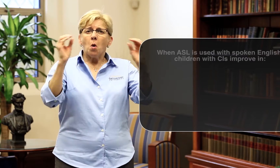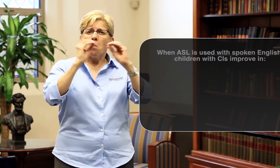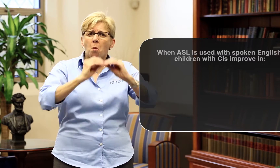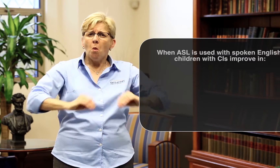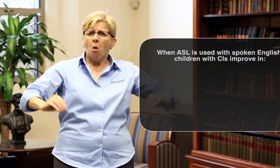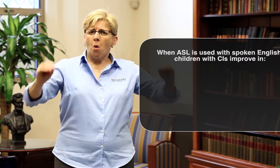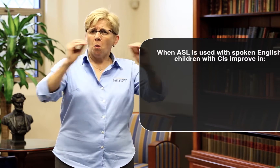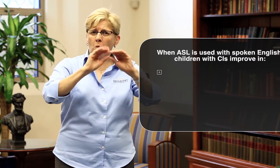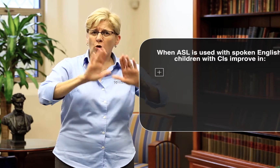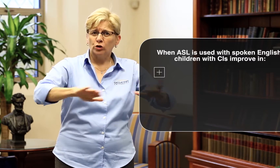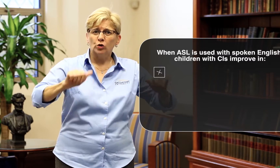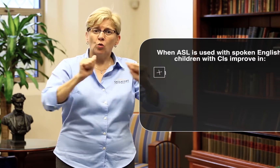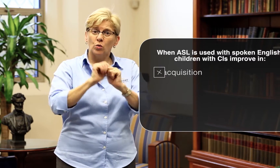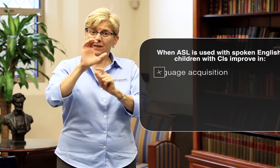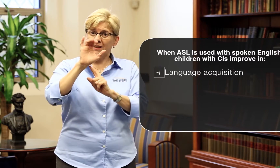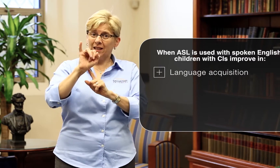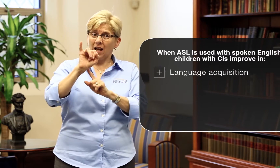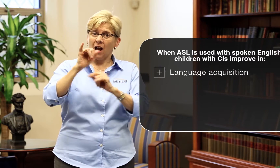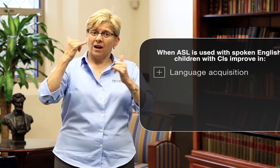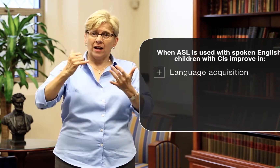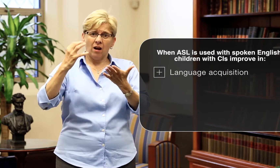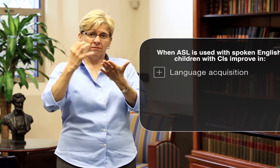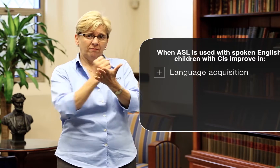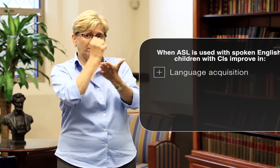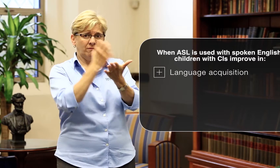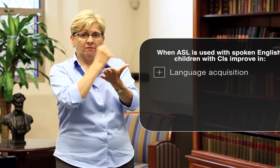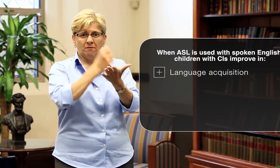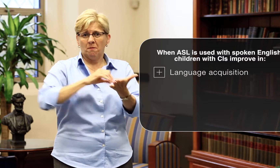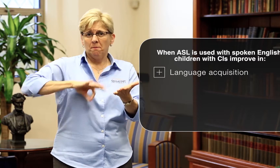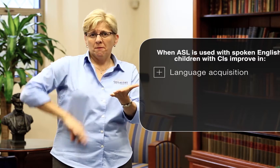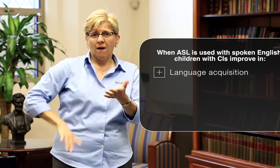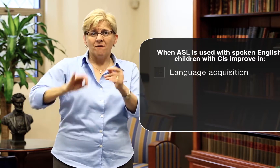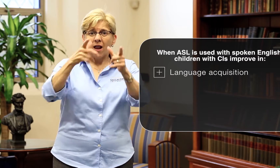More and more children with cochlear implants will benefit in